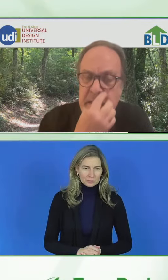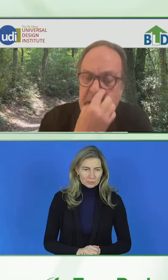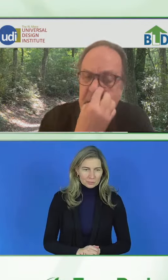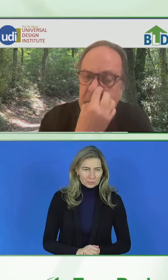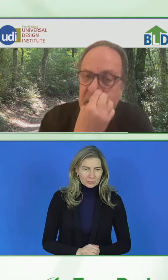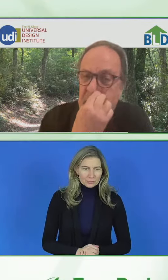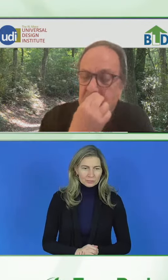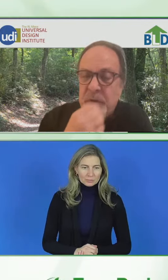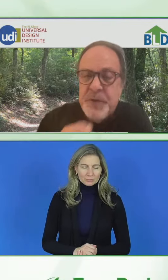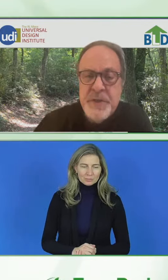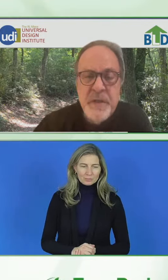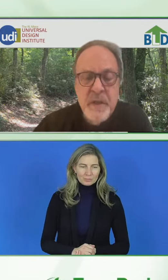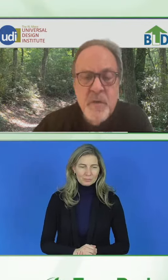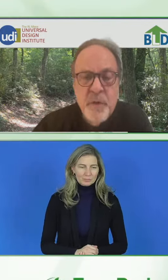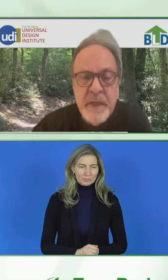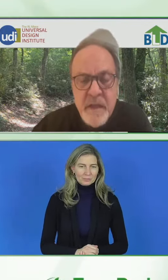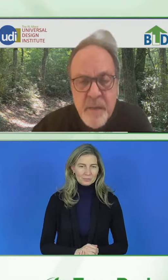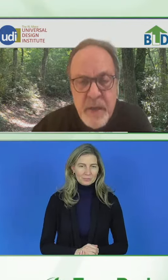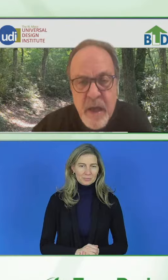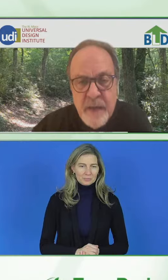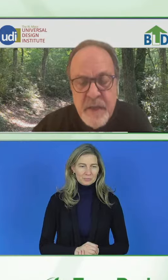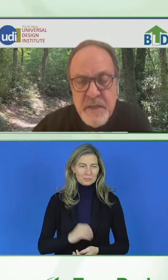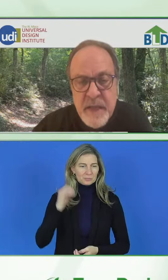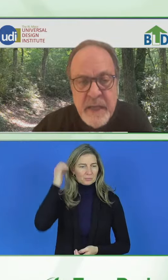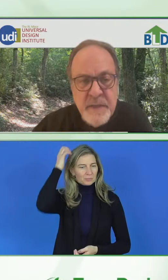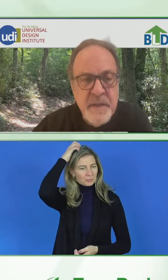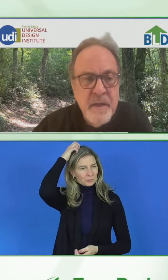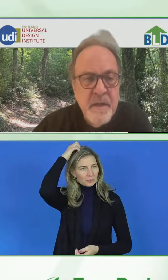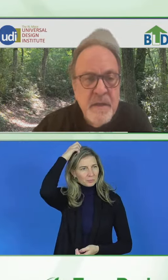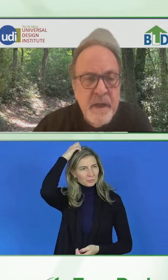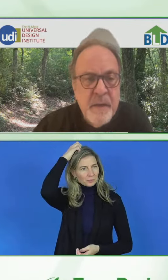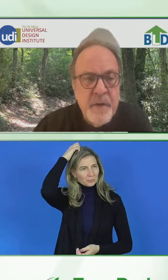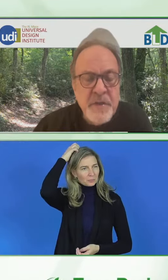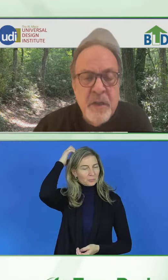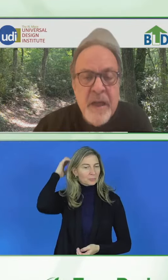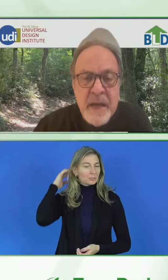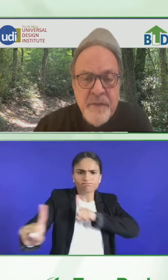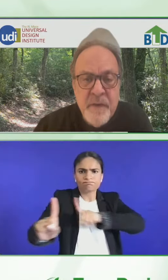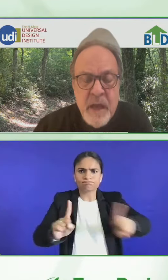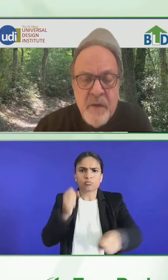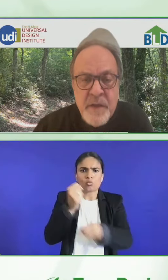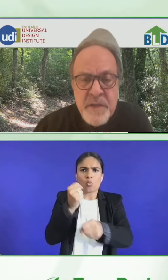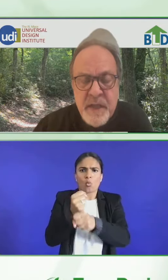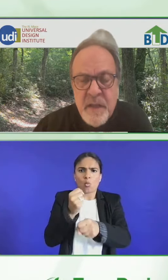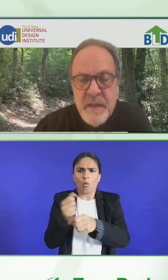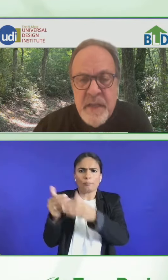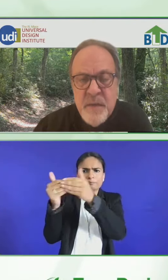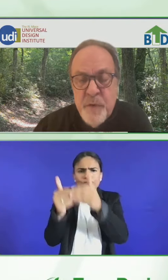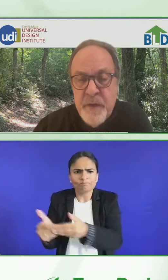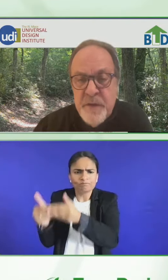In the health area which is really coming on these days, there are a lot of areas it can move into.